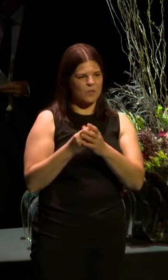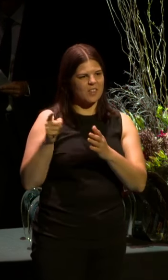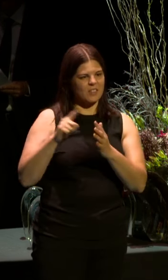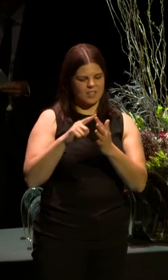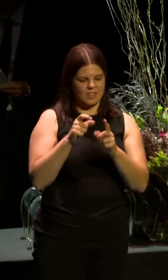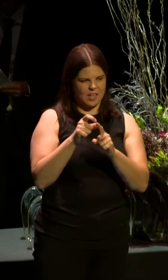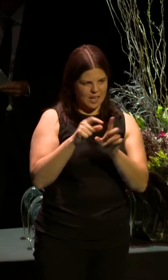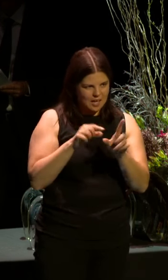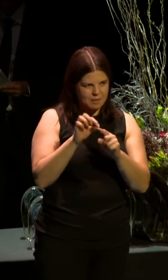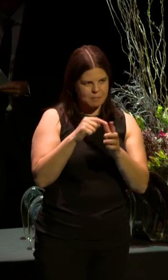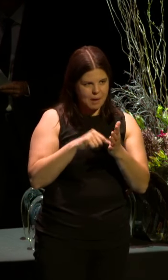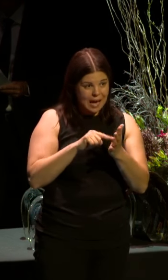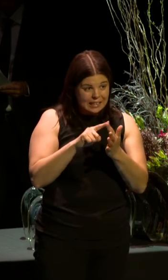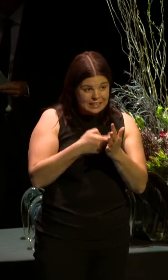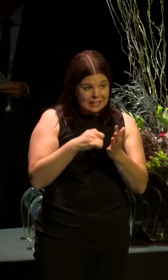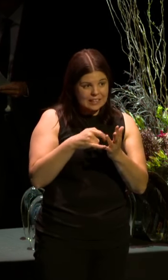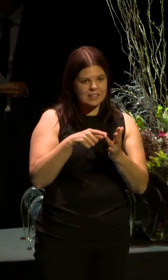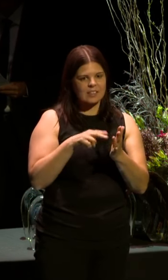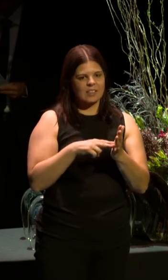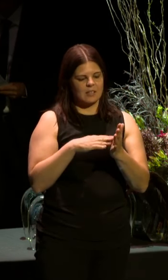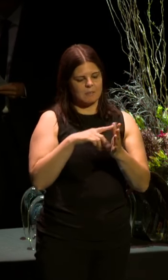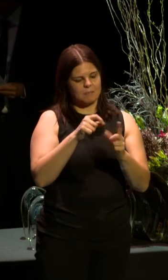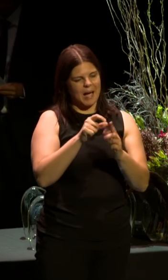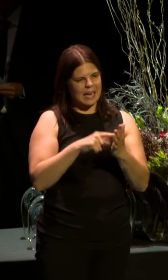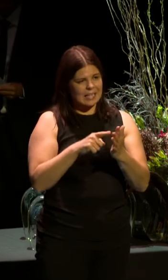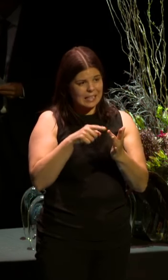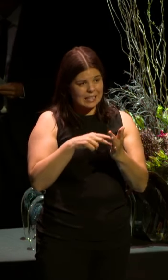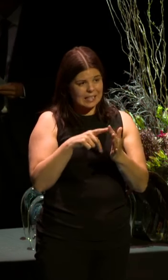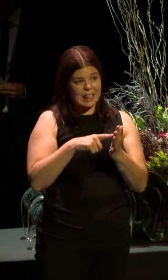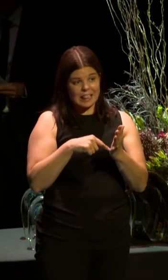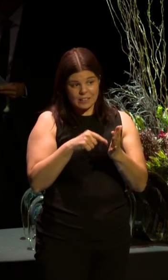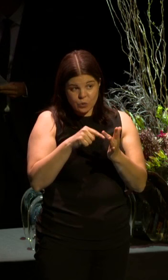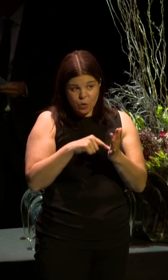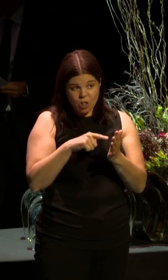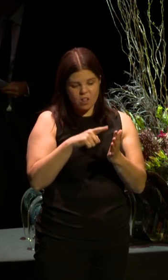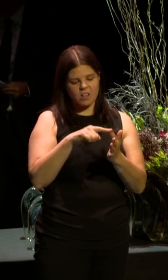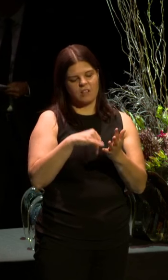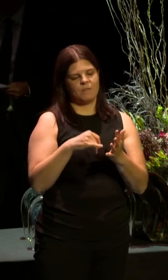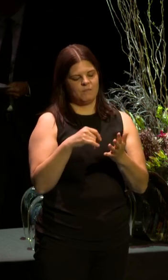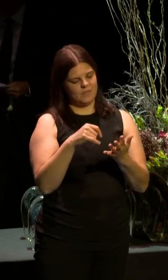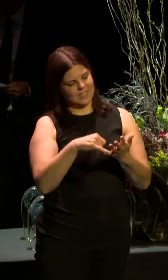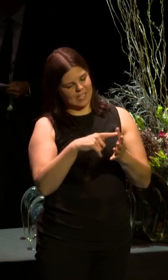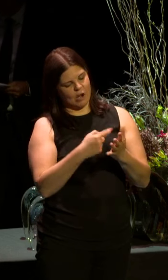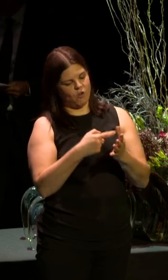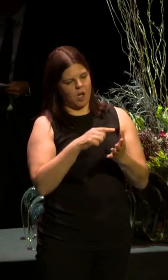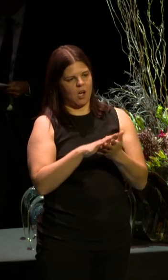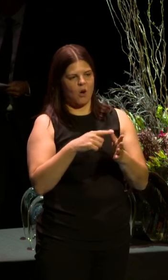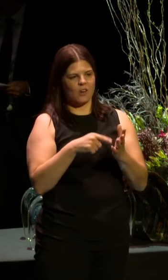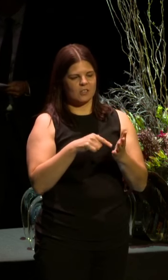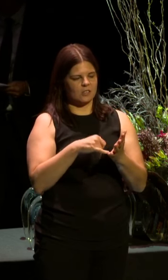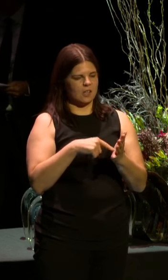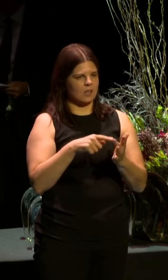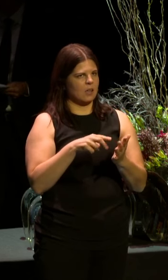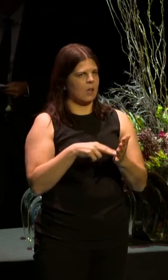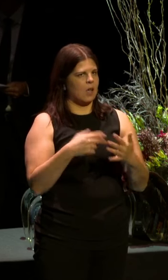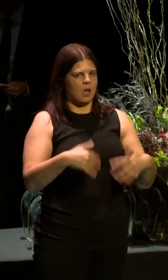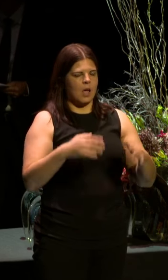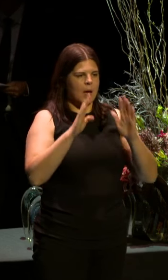Madeleine Little and Sarah Austin. Just amazing. I just finished that job last week. Yes!